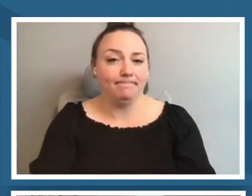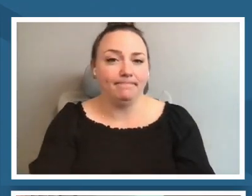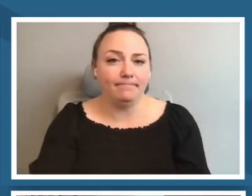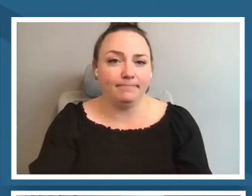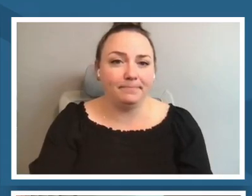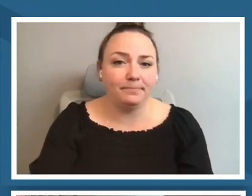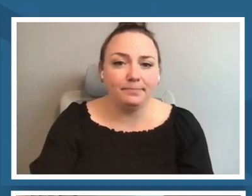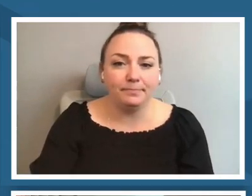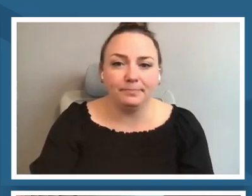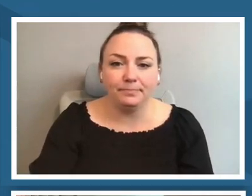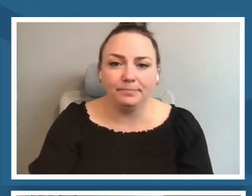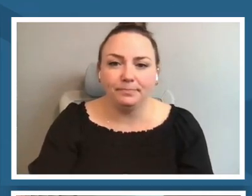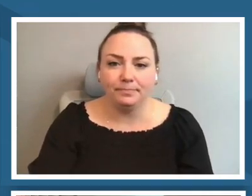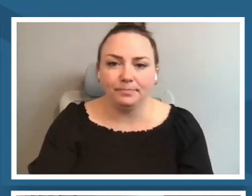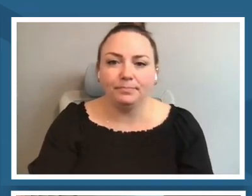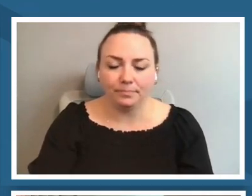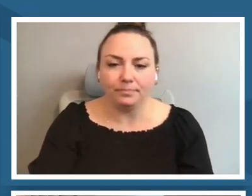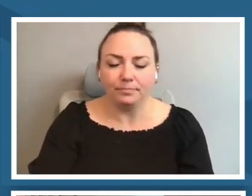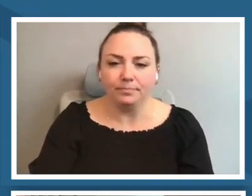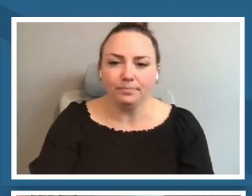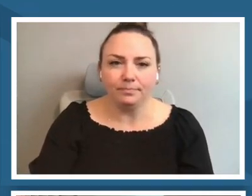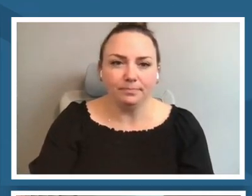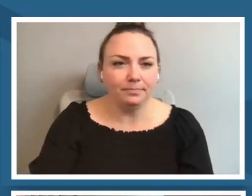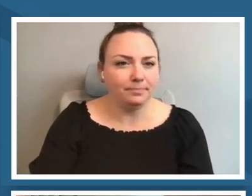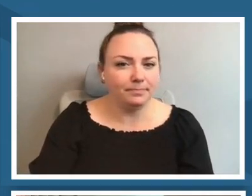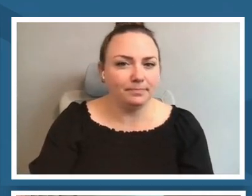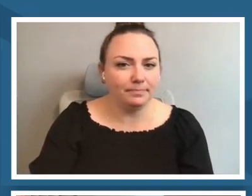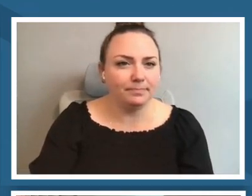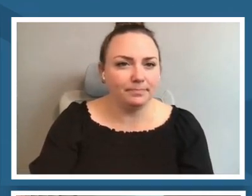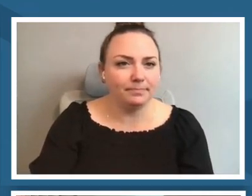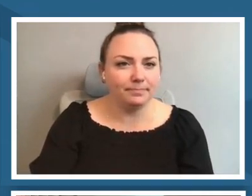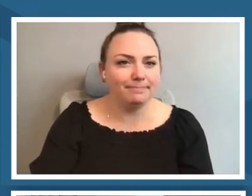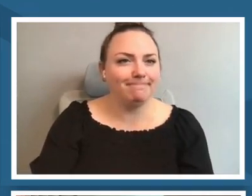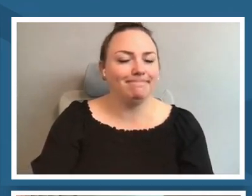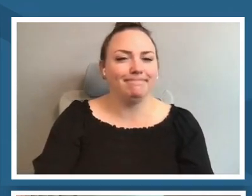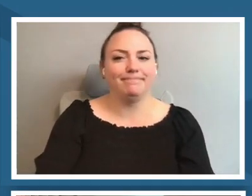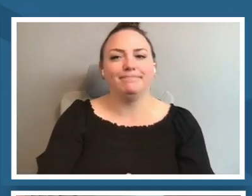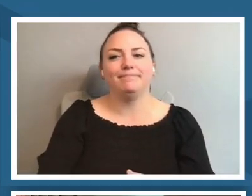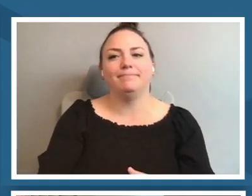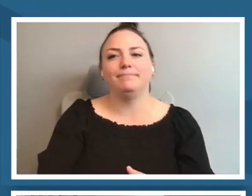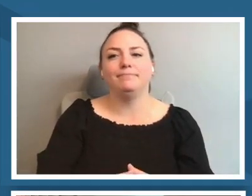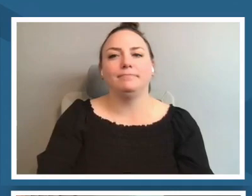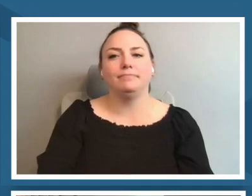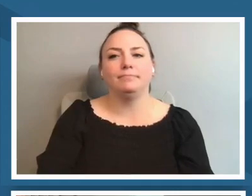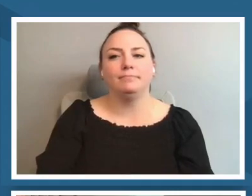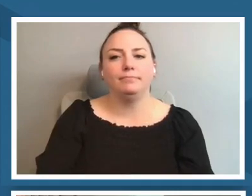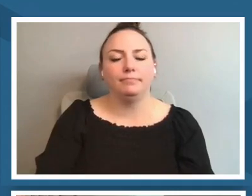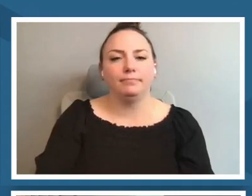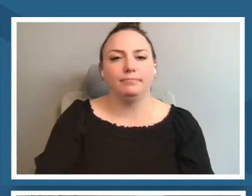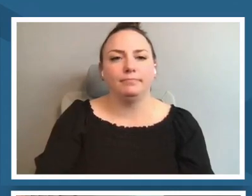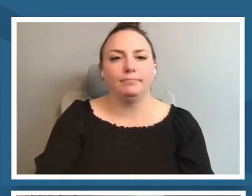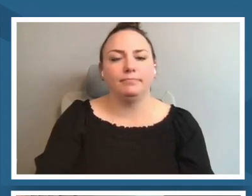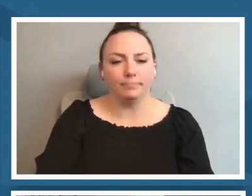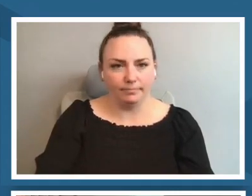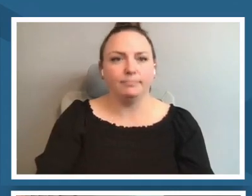and what i then do is also after doing this